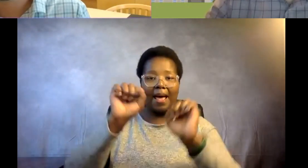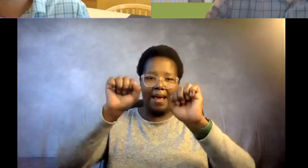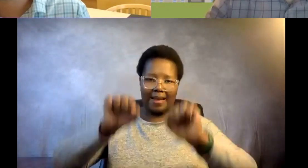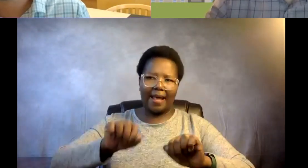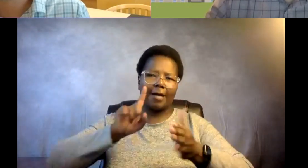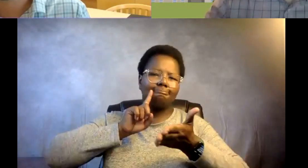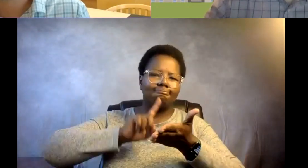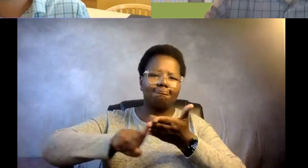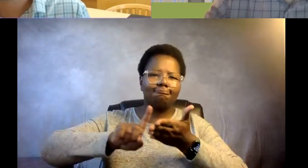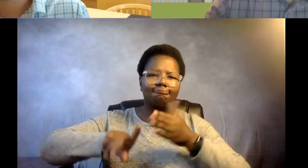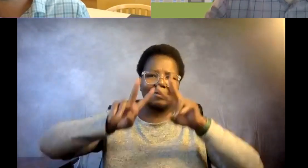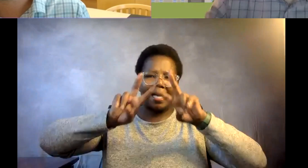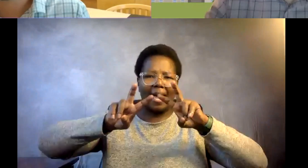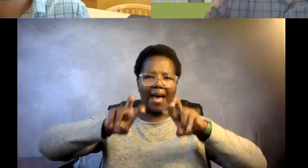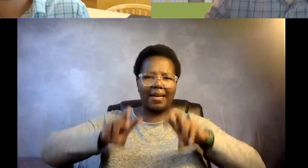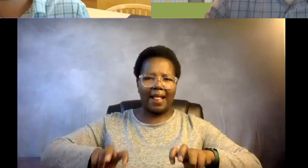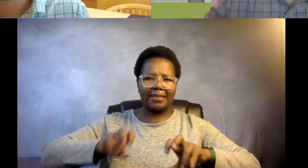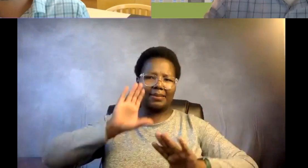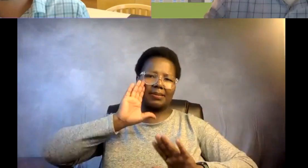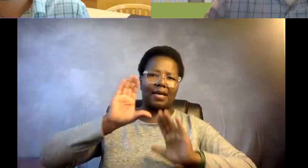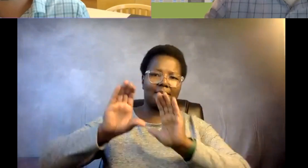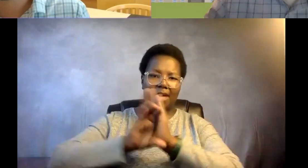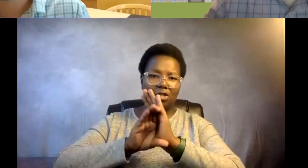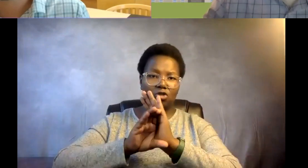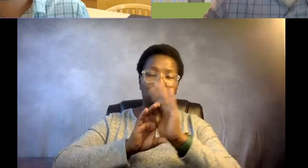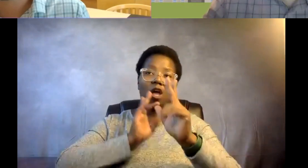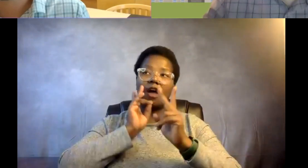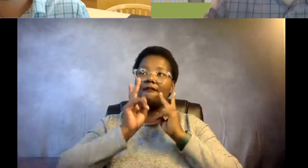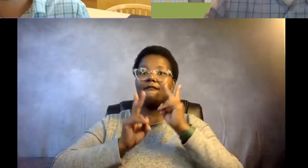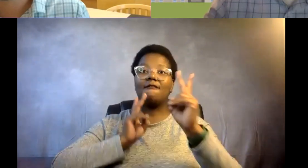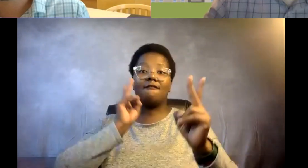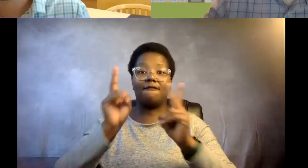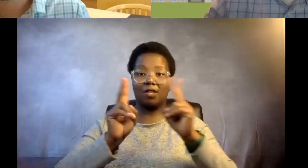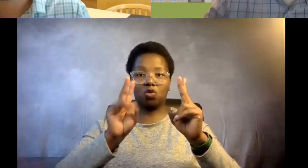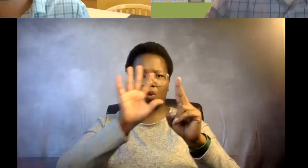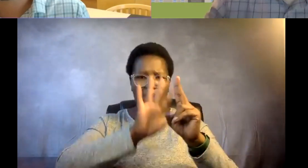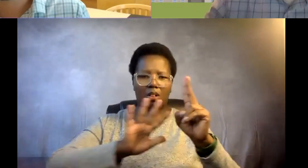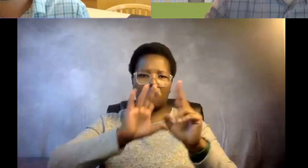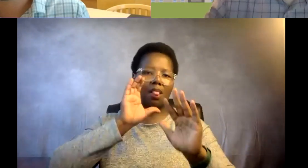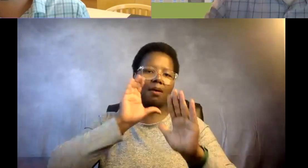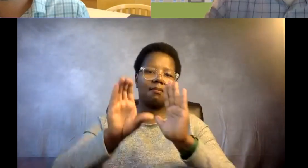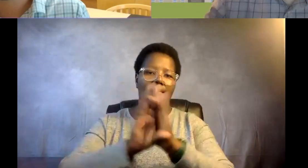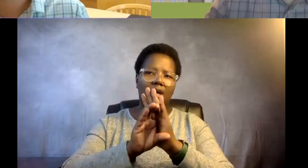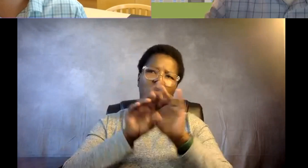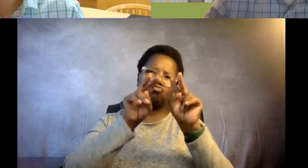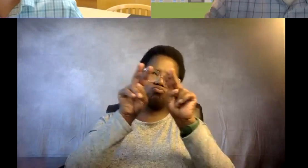well the the visual aspects of an image. It can very often tell you what the image is of